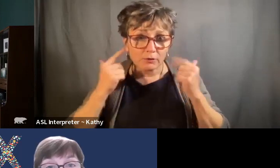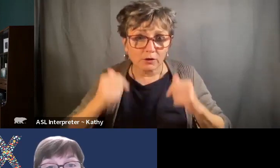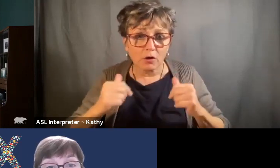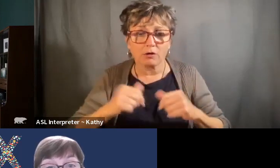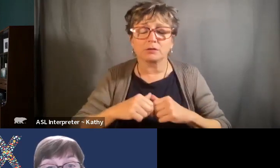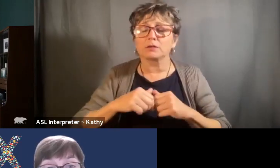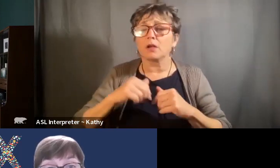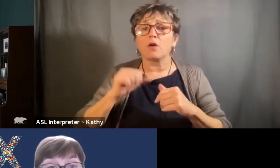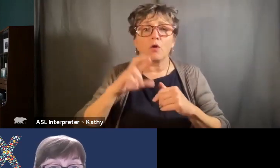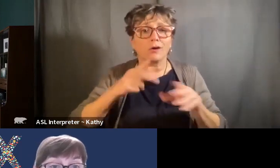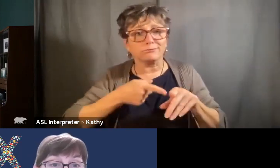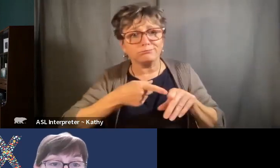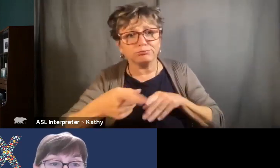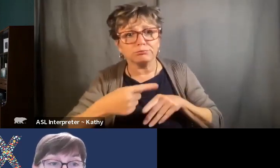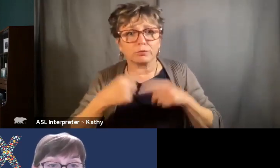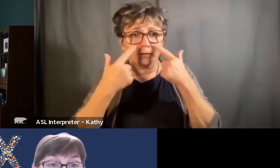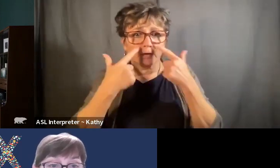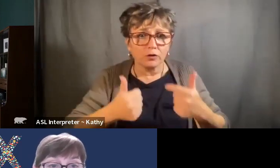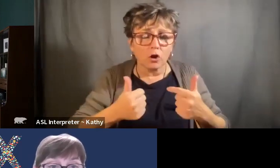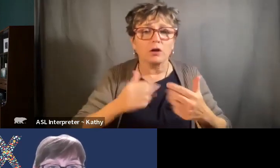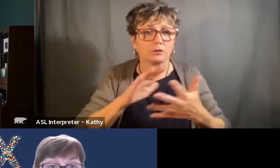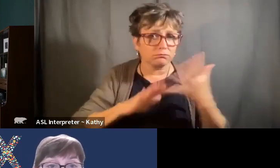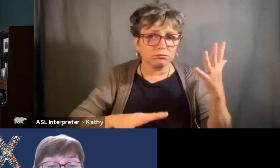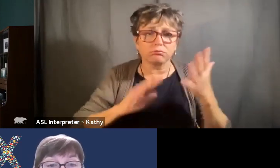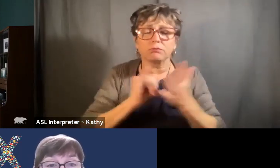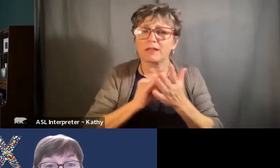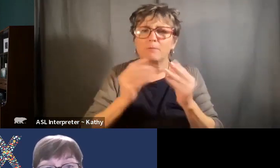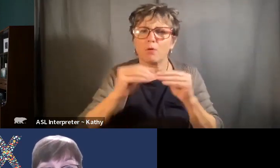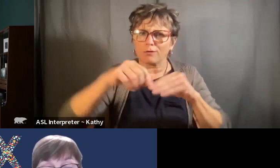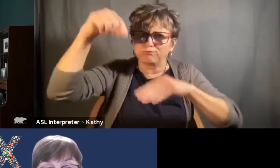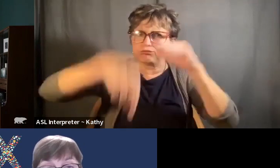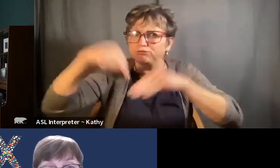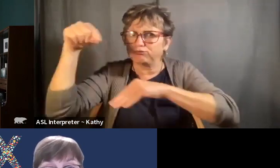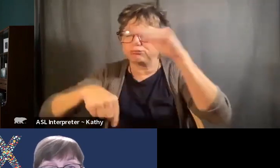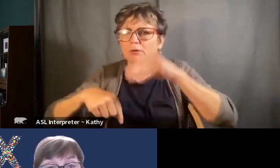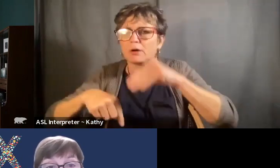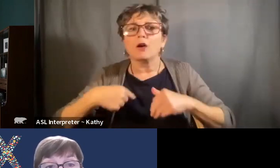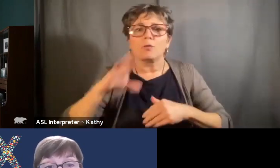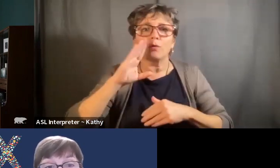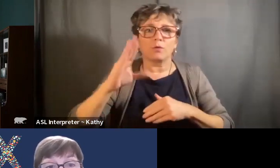um because we are going to have a Vision Loss Consortia and a Hearing Loss Consortia which